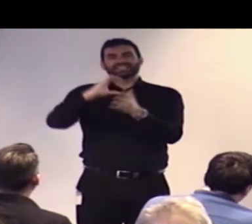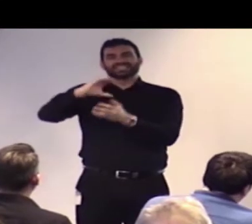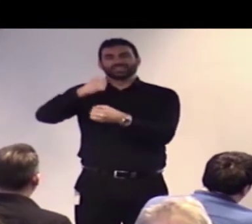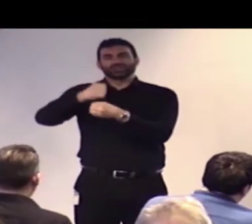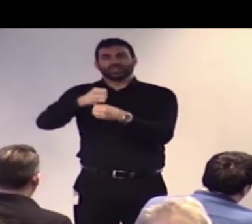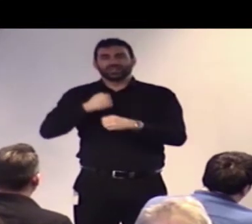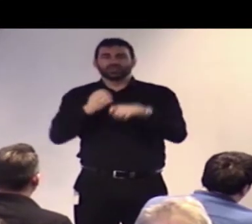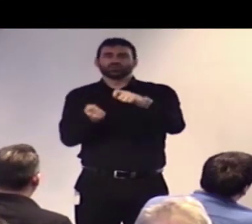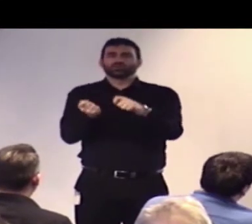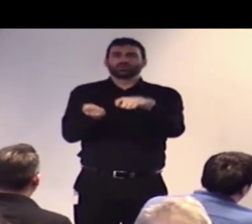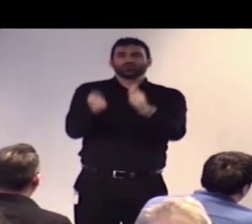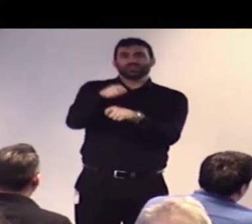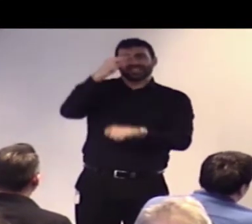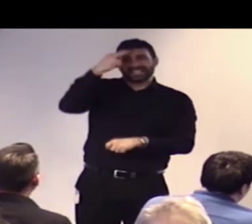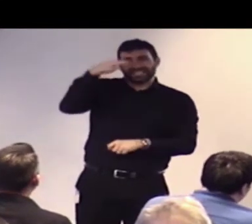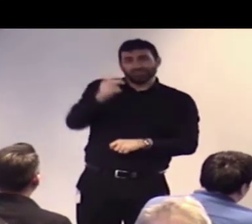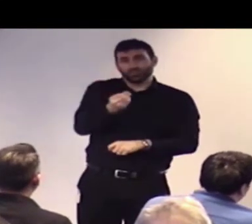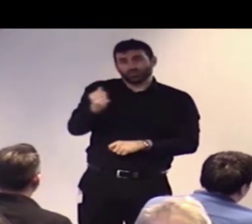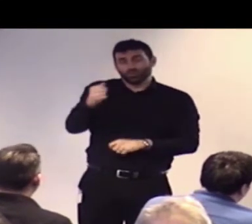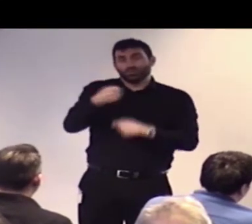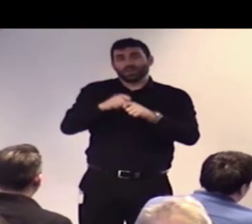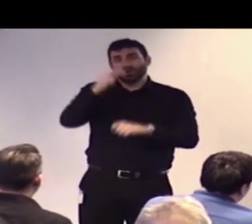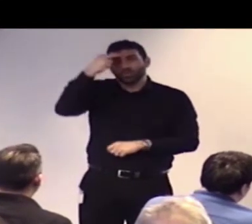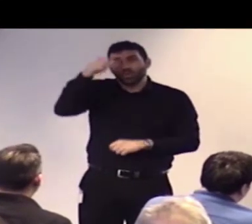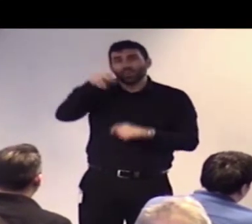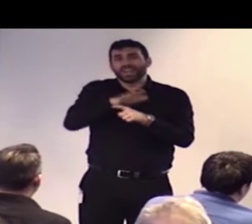National Information Board, more of that in the meeting this afternoon.